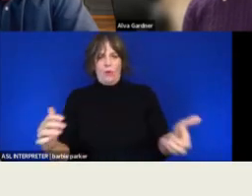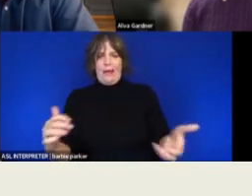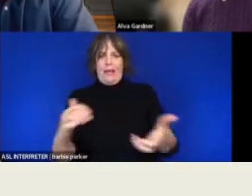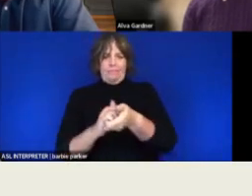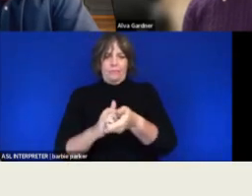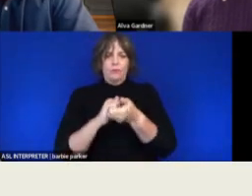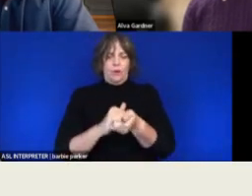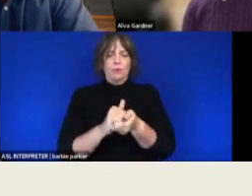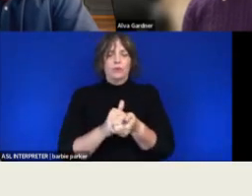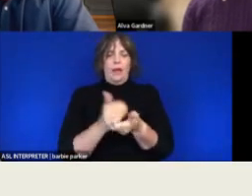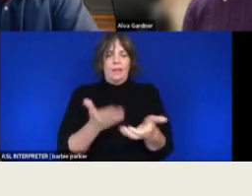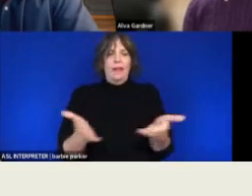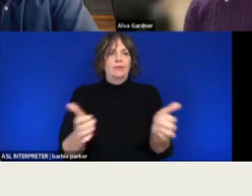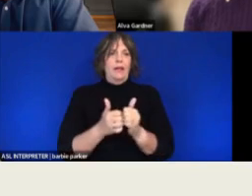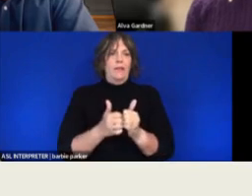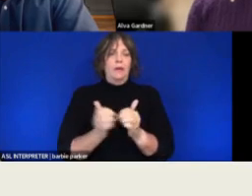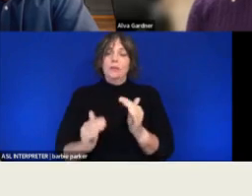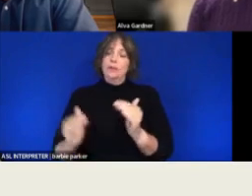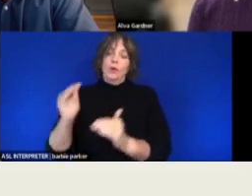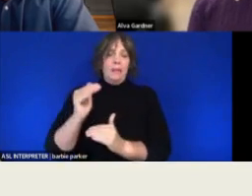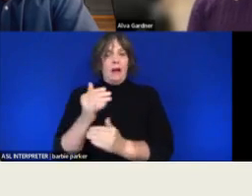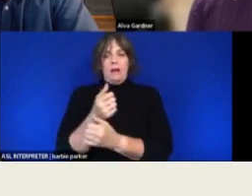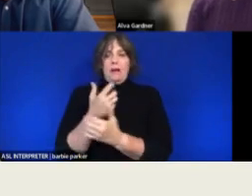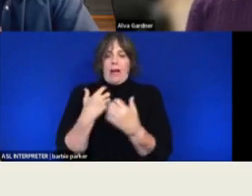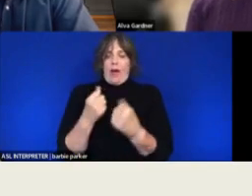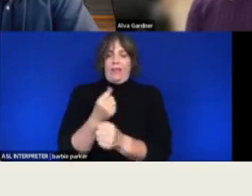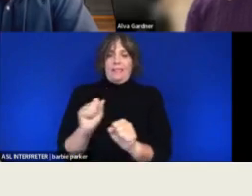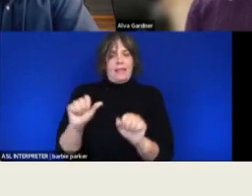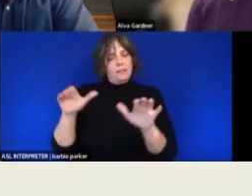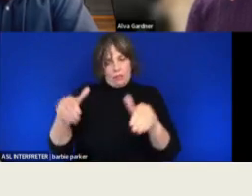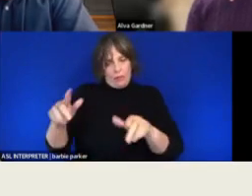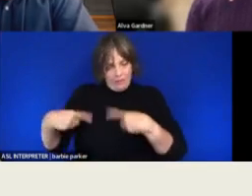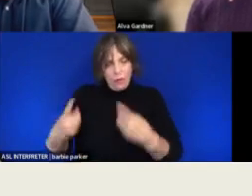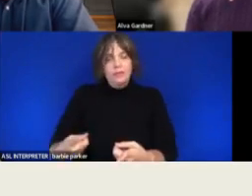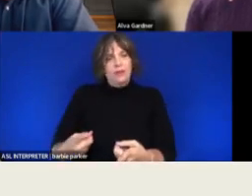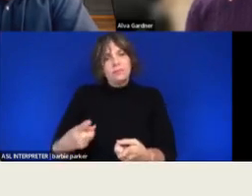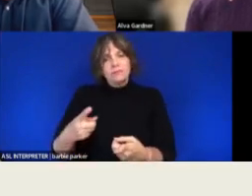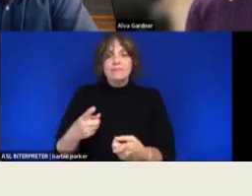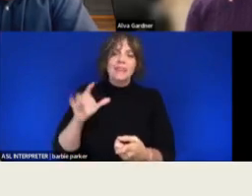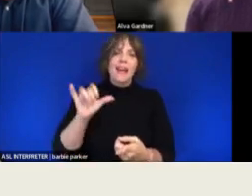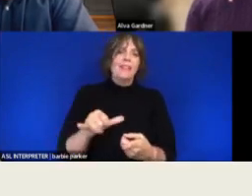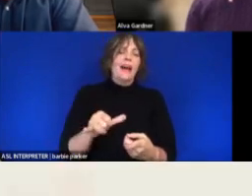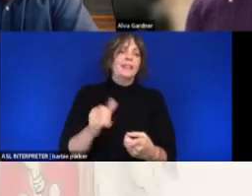move beyond just the health and safety, which a lot of our focus has been on, and that's really where we came down to really